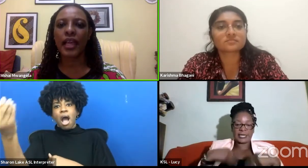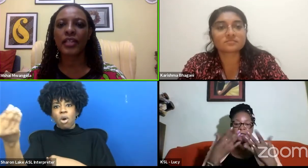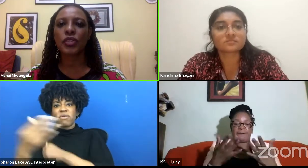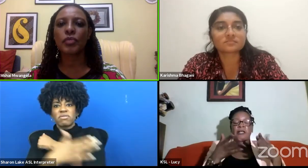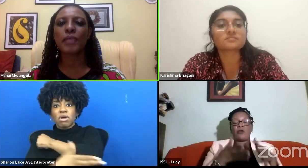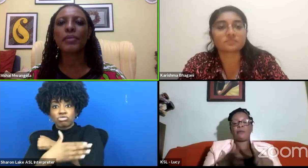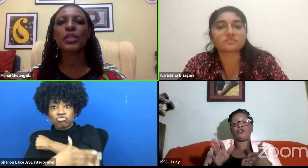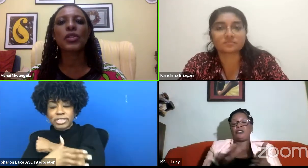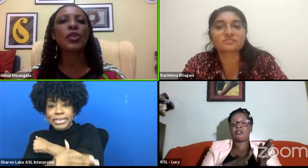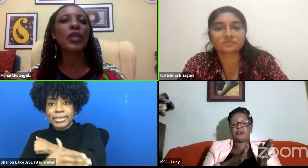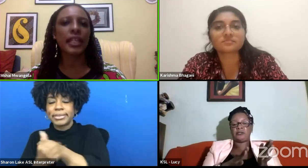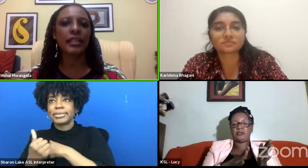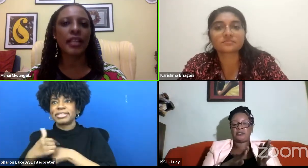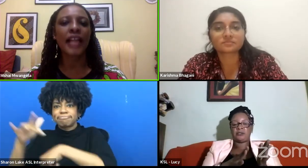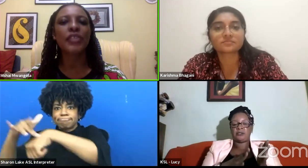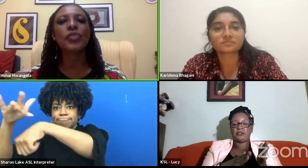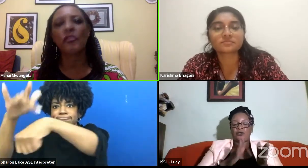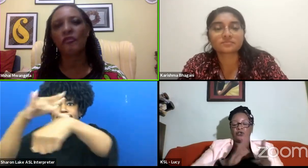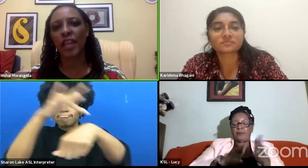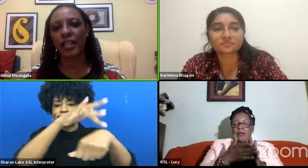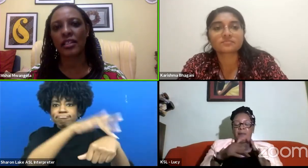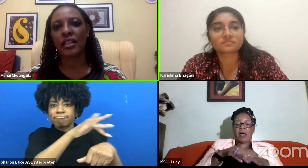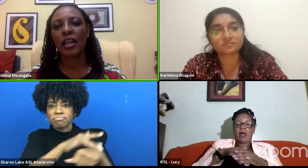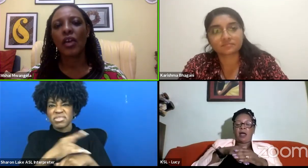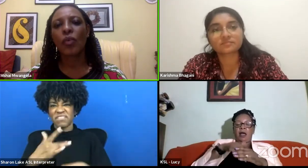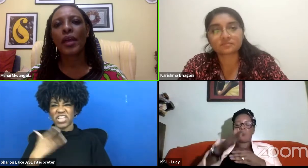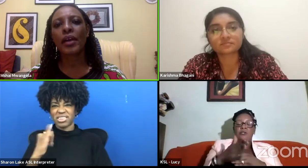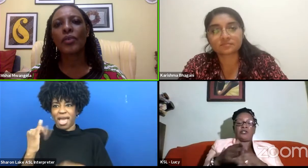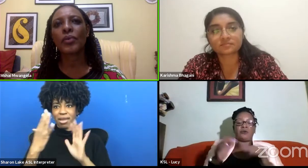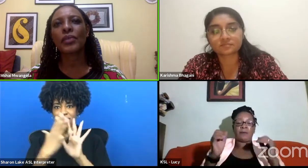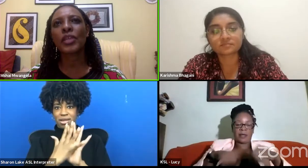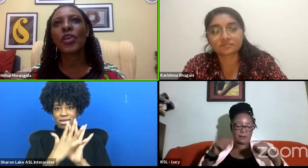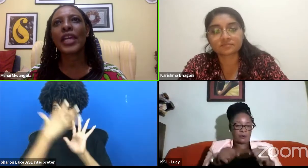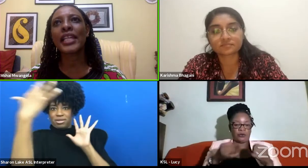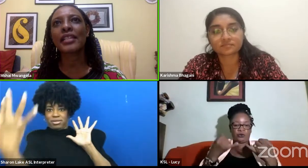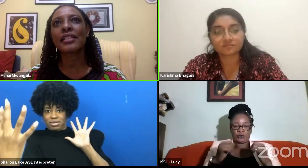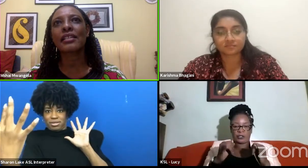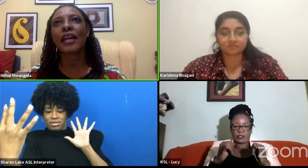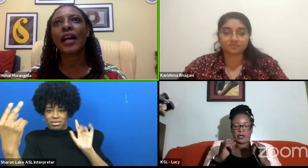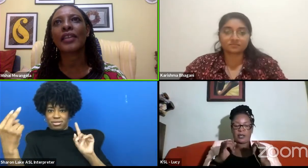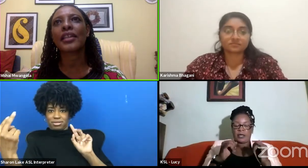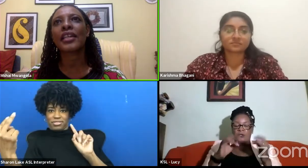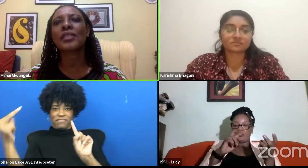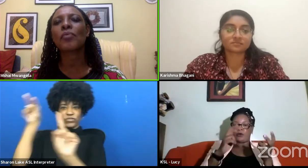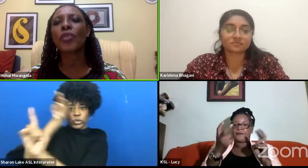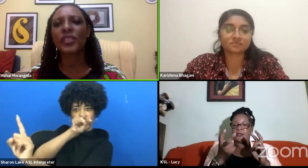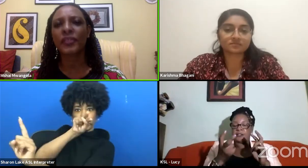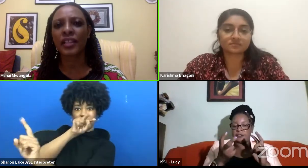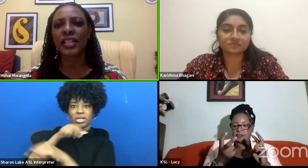and to be able to look in and to reflect, where when you're in it, I think it's more difficult.